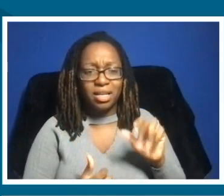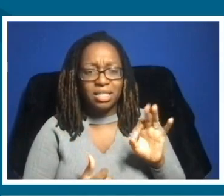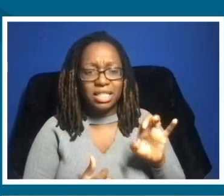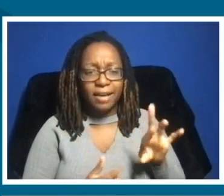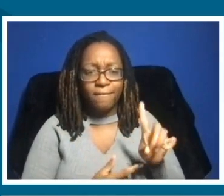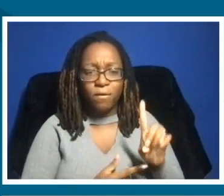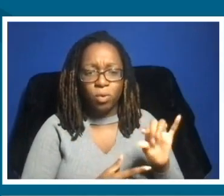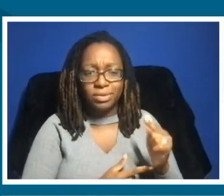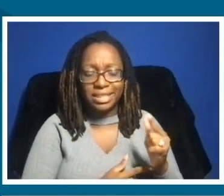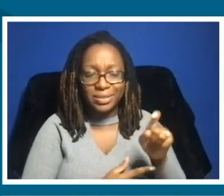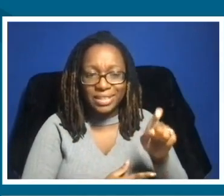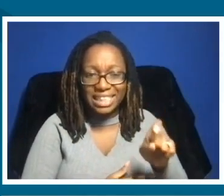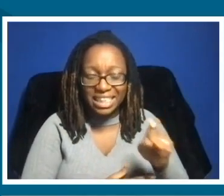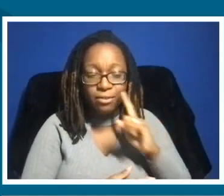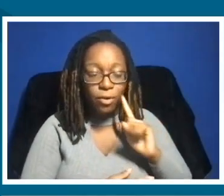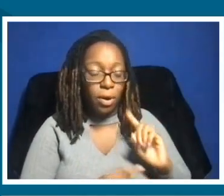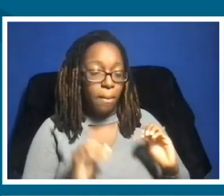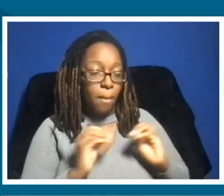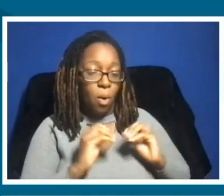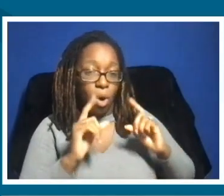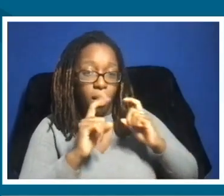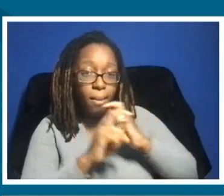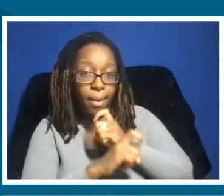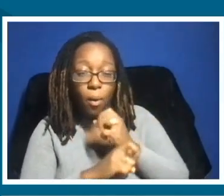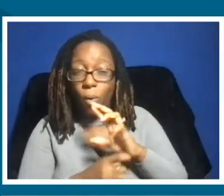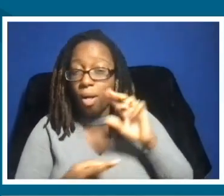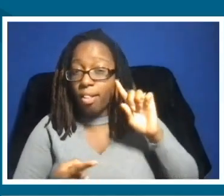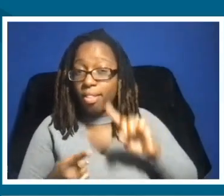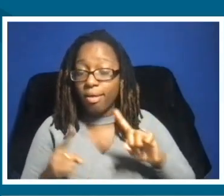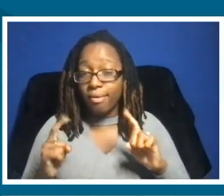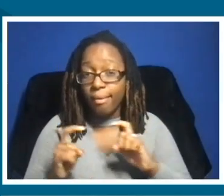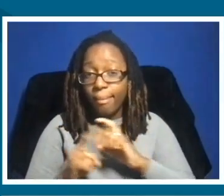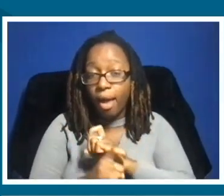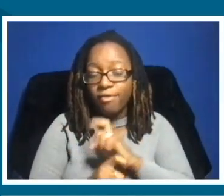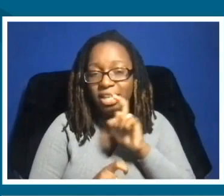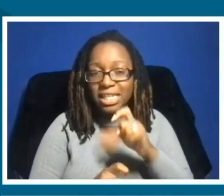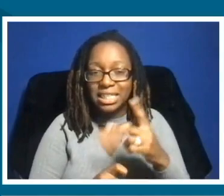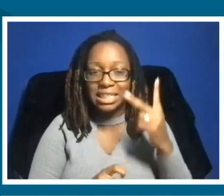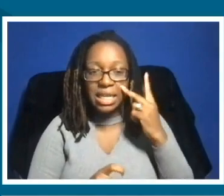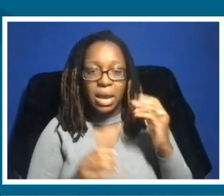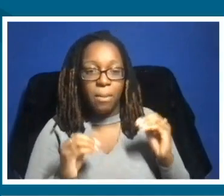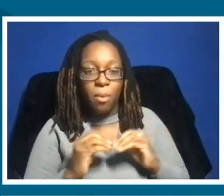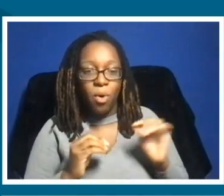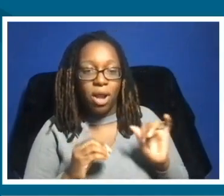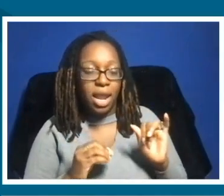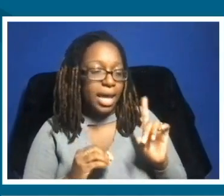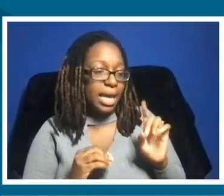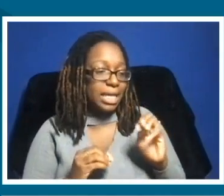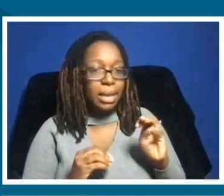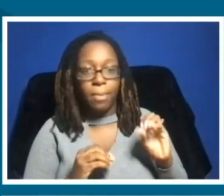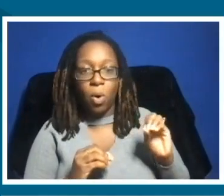more complex or less complex you can think of it being on a dimmer switch and